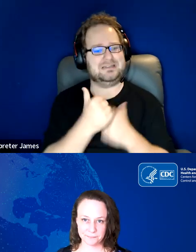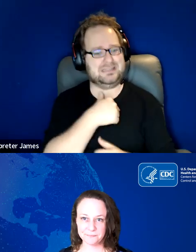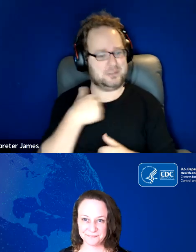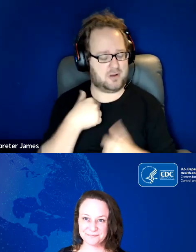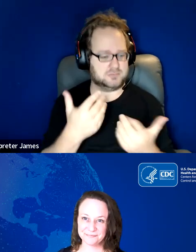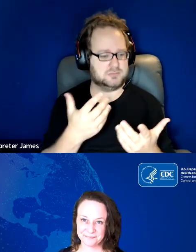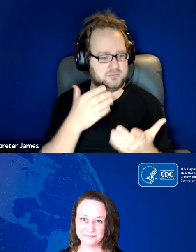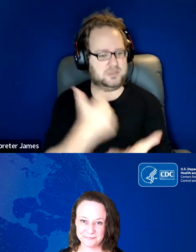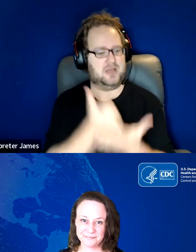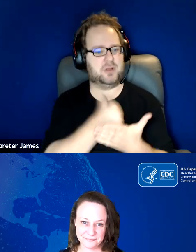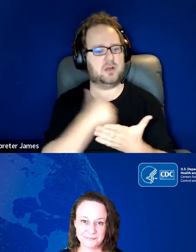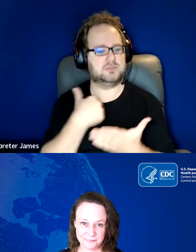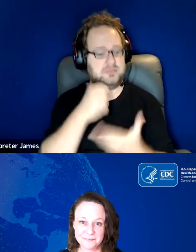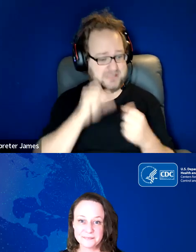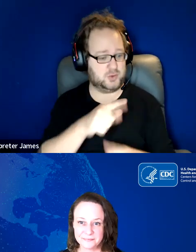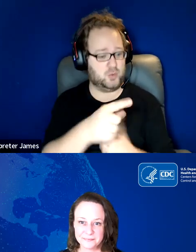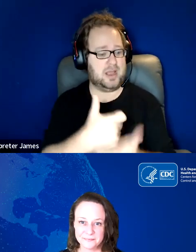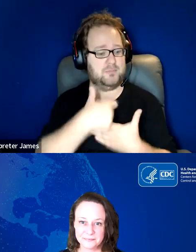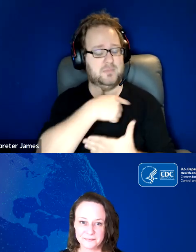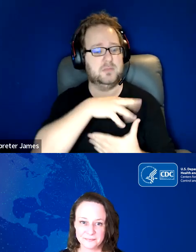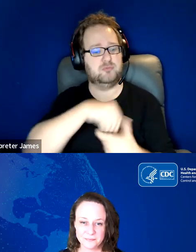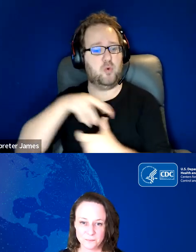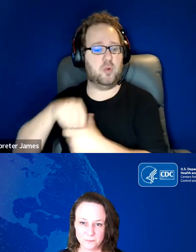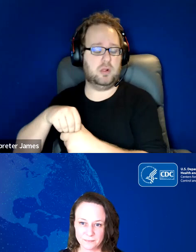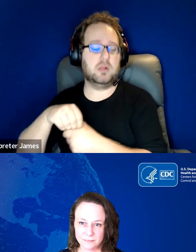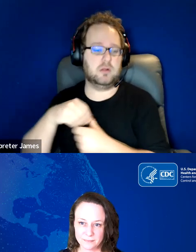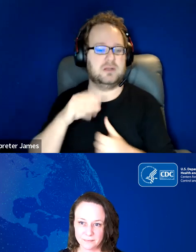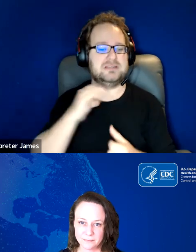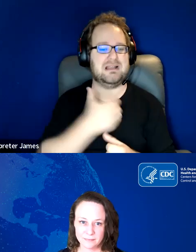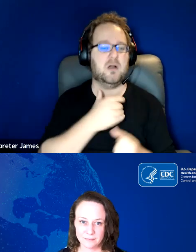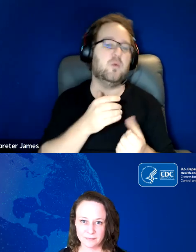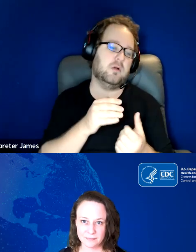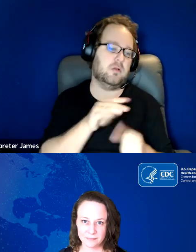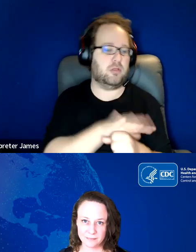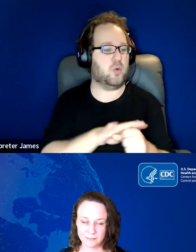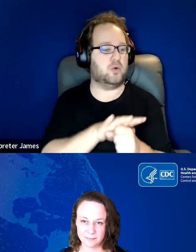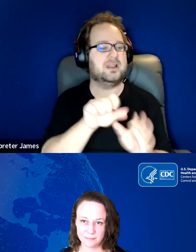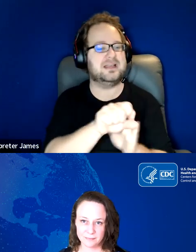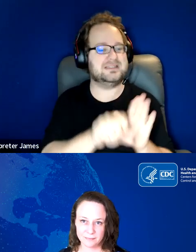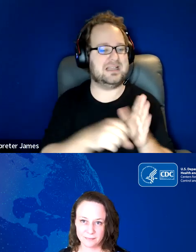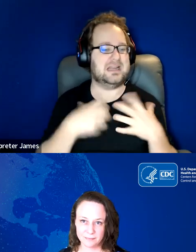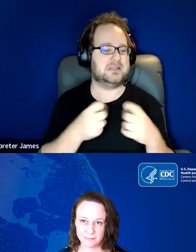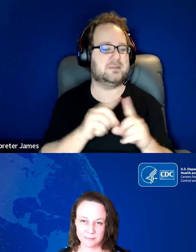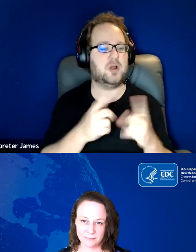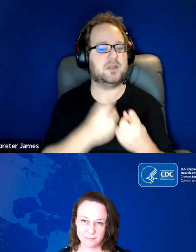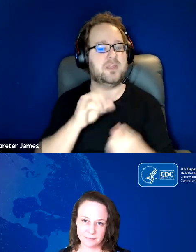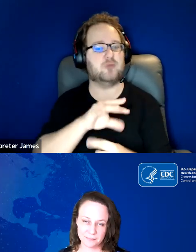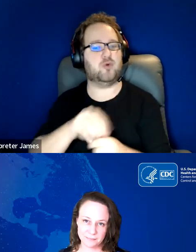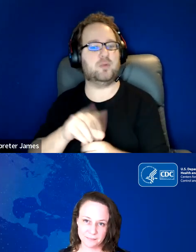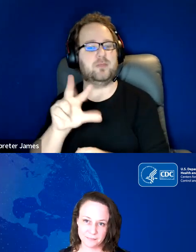help us -- can you help enroll . It is our local and state health departments that are enrolling the 317 healthcare